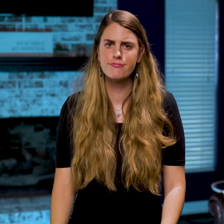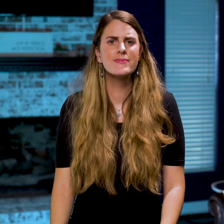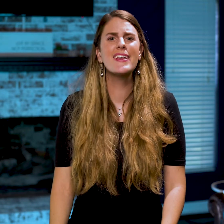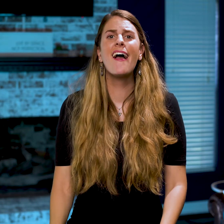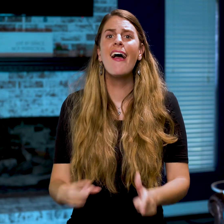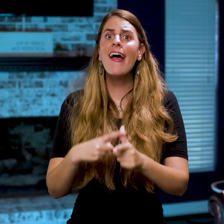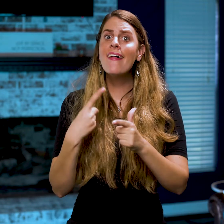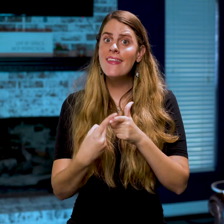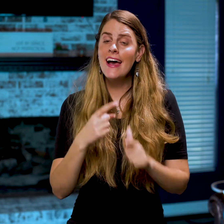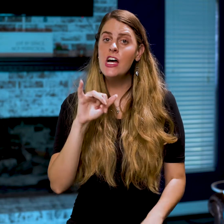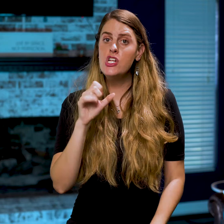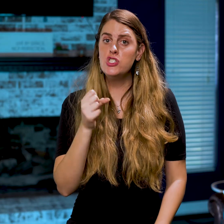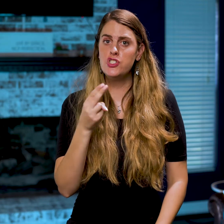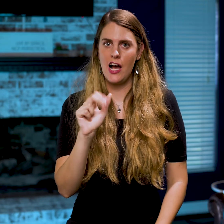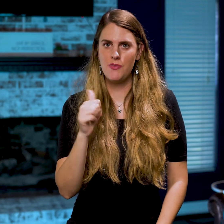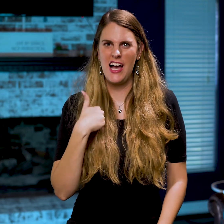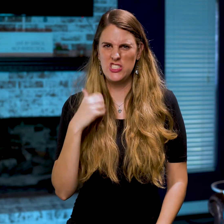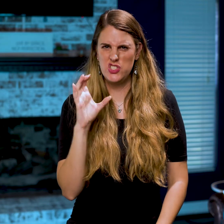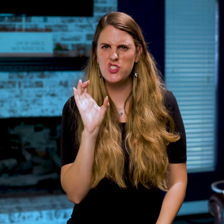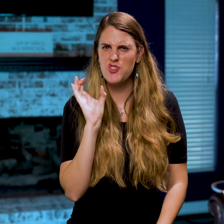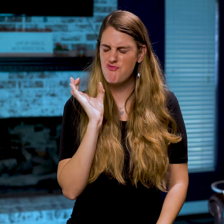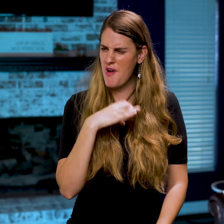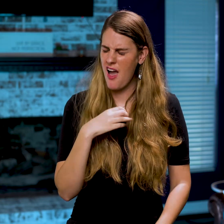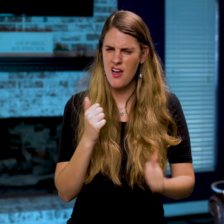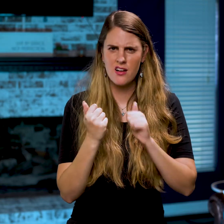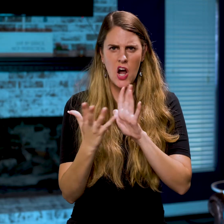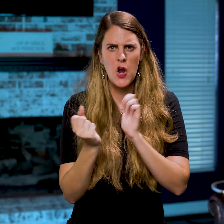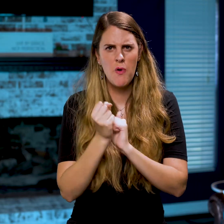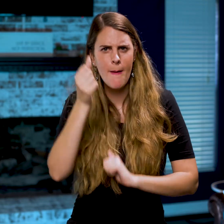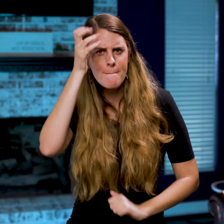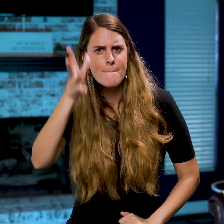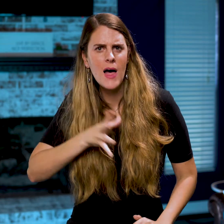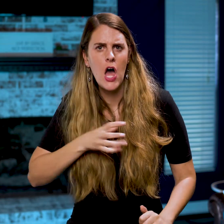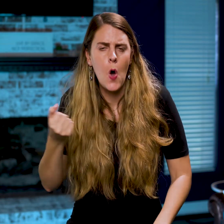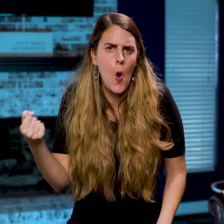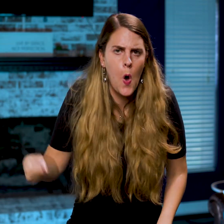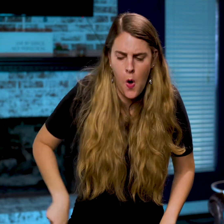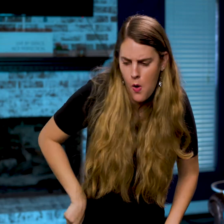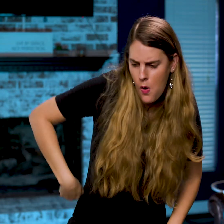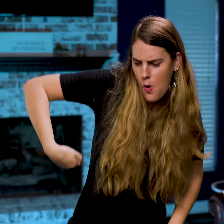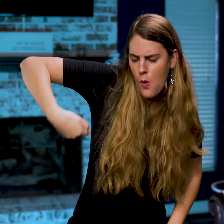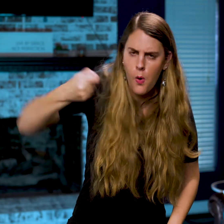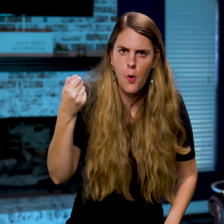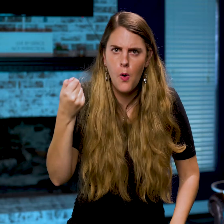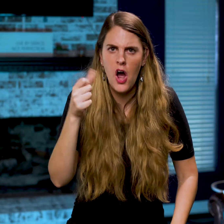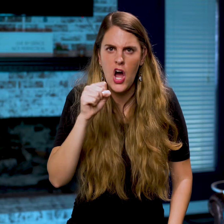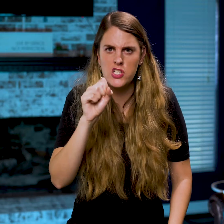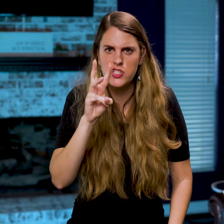Then Joshua has a strange encounter with a man holding a sword.